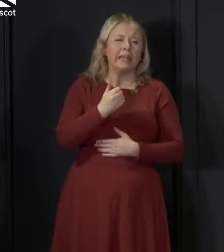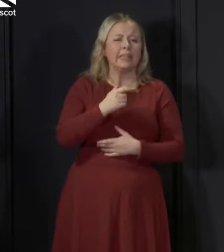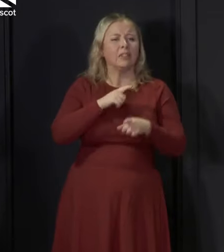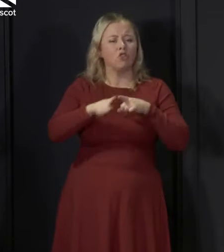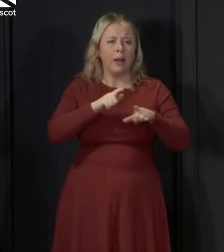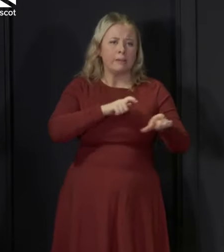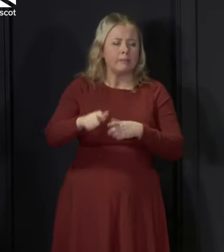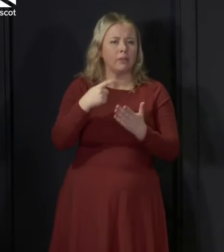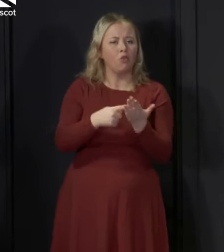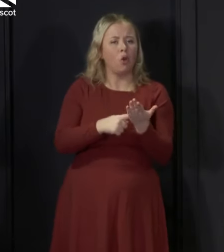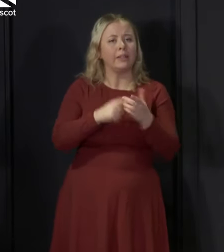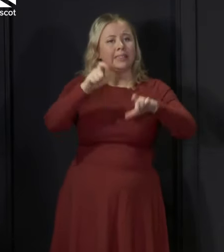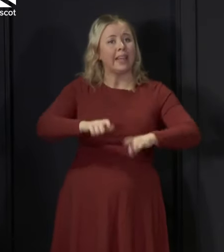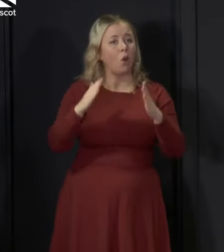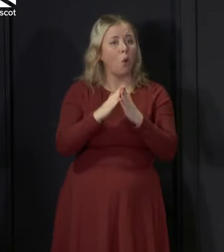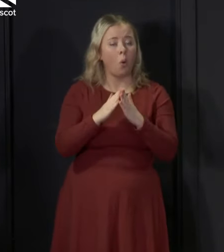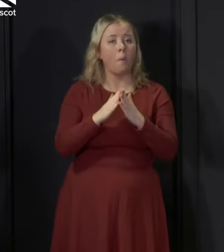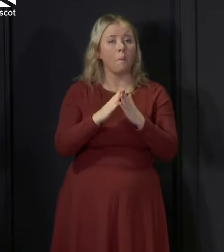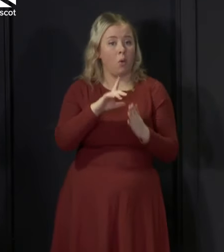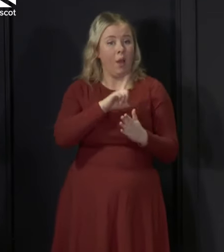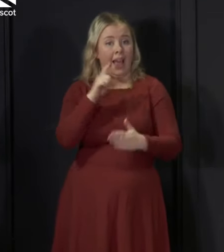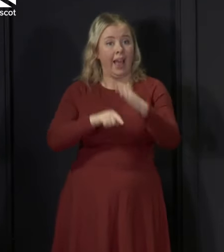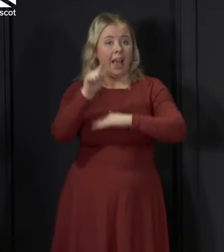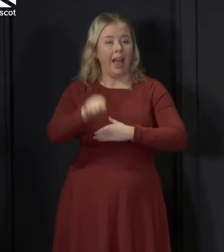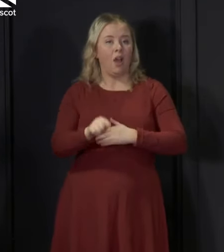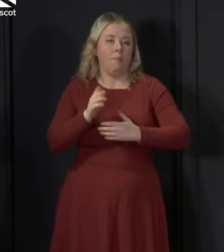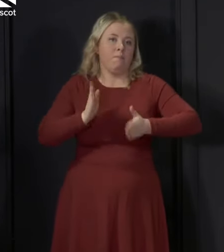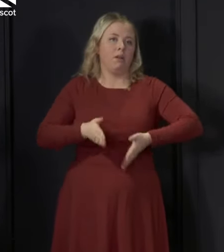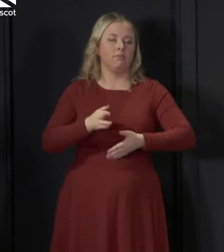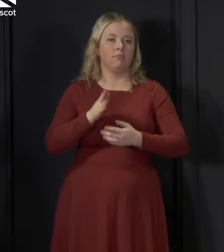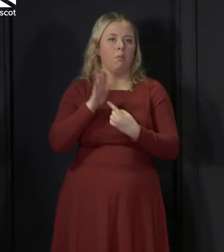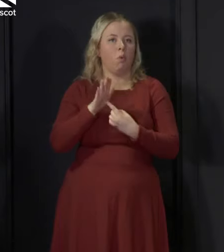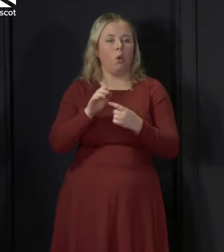Stay at home - except for essential purposes such as buying food or medicine, and exercising.